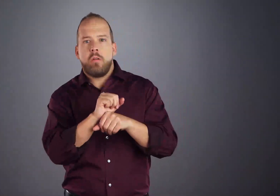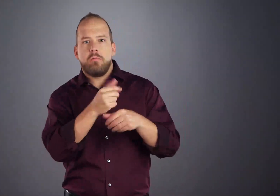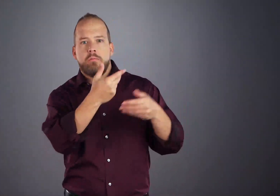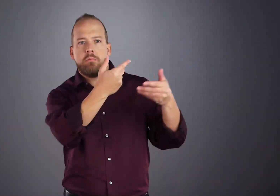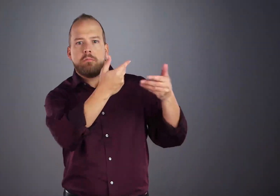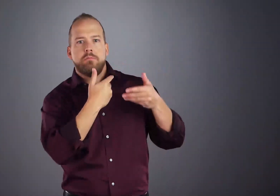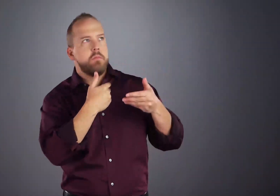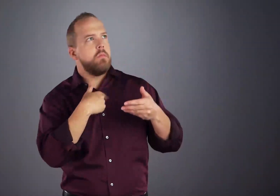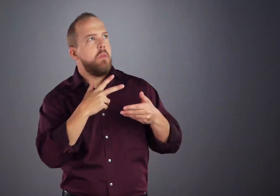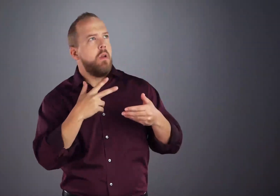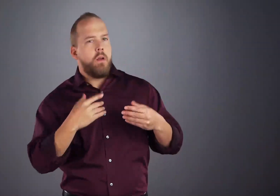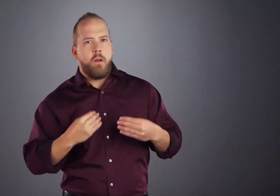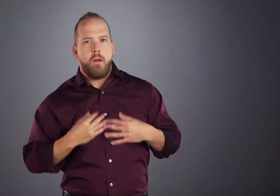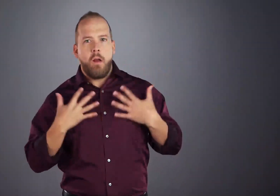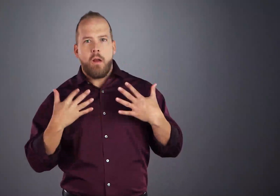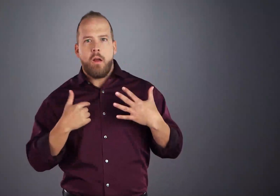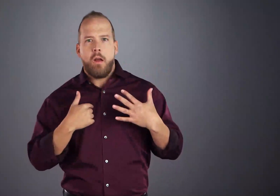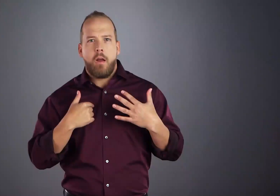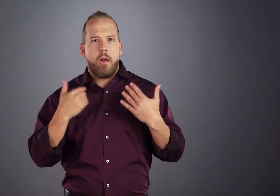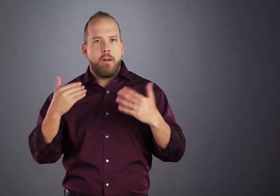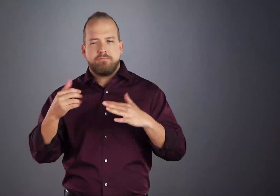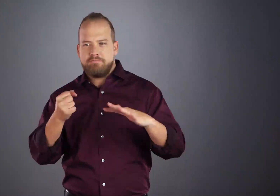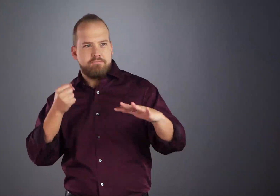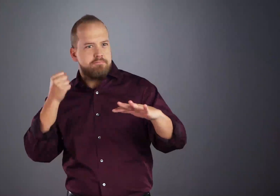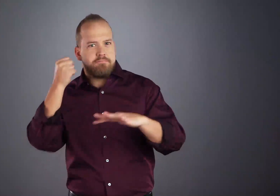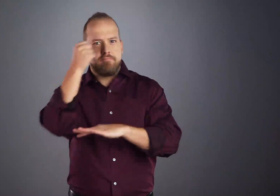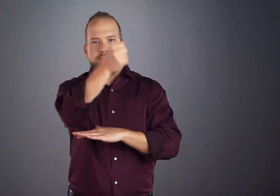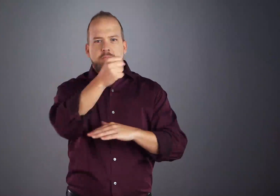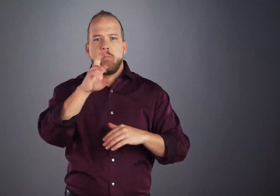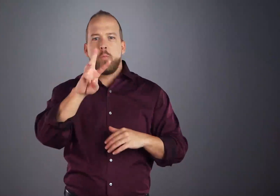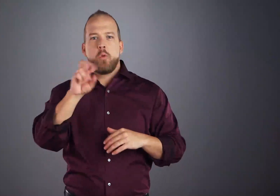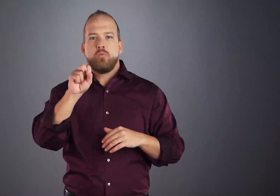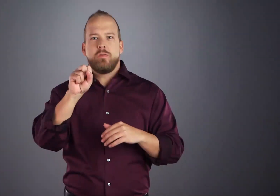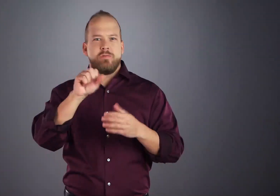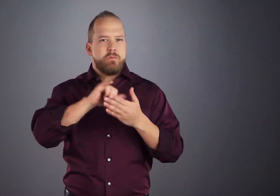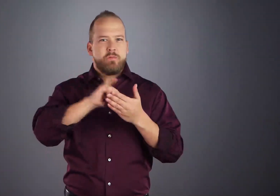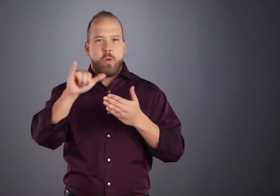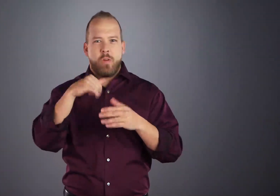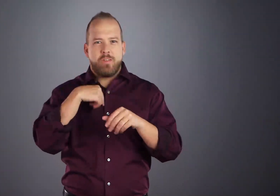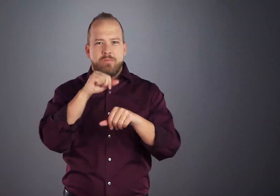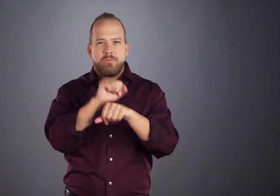The exercise of an option brought in more money, leaving us with a profit of